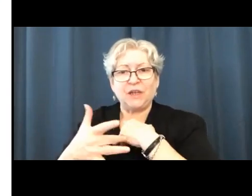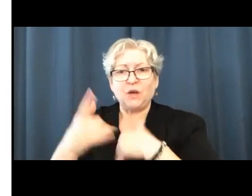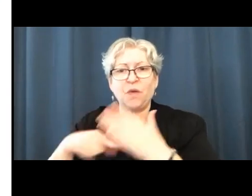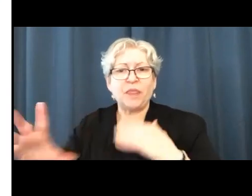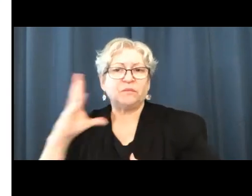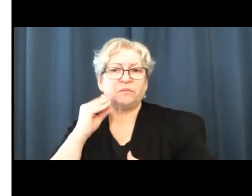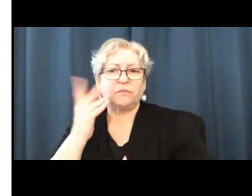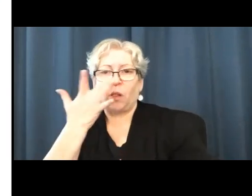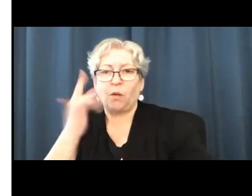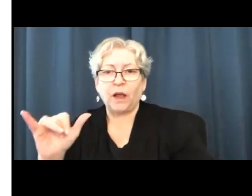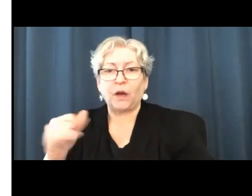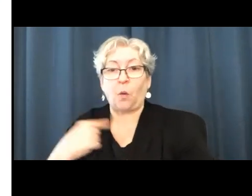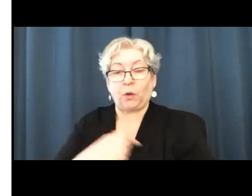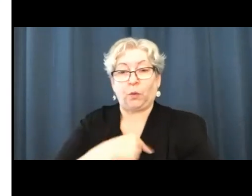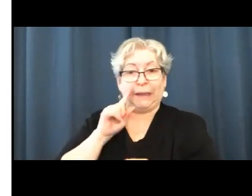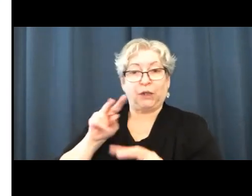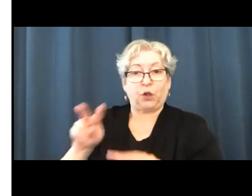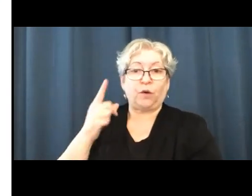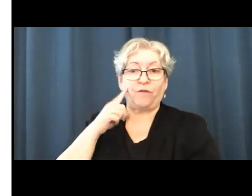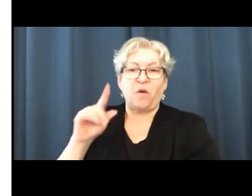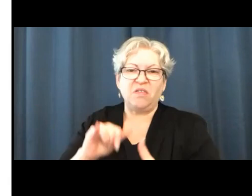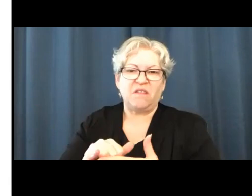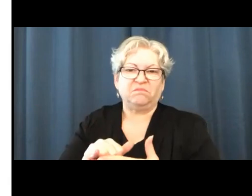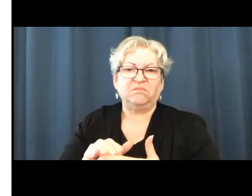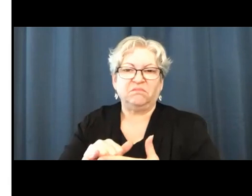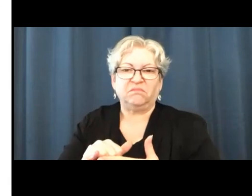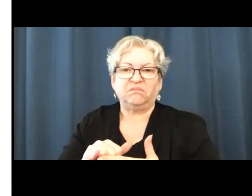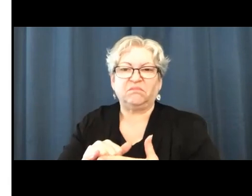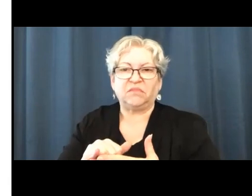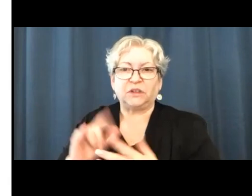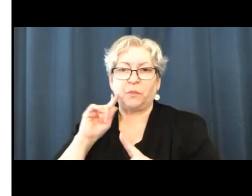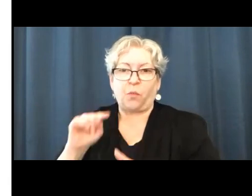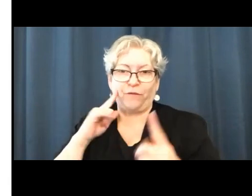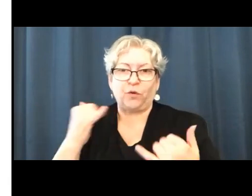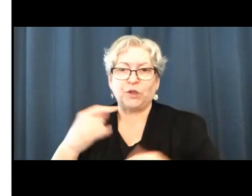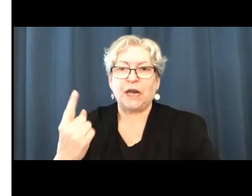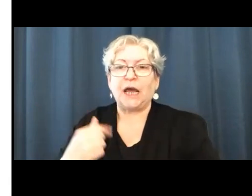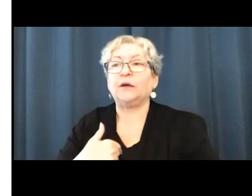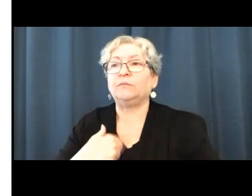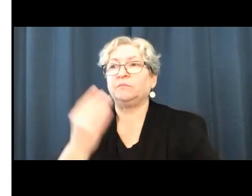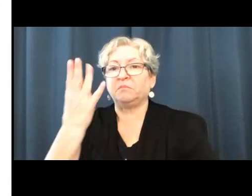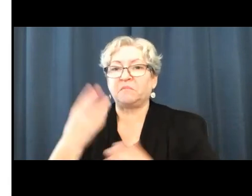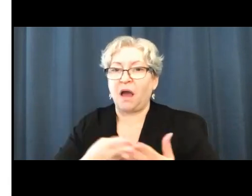What do we need to be looking for? That sort of thing. So, wanna be upfront that there is a lot of information